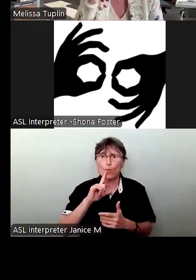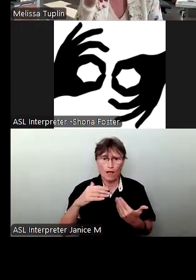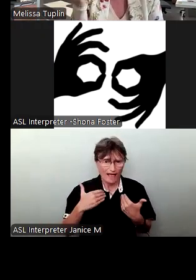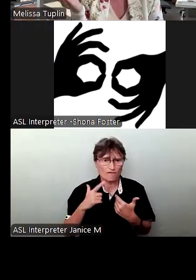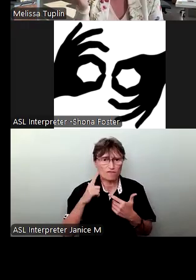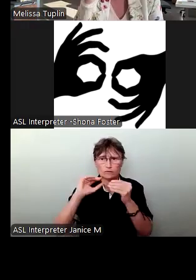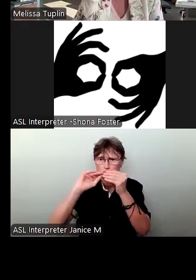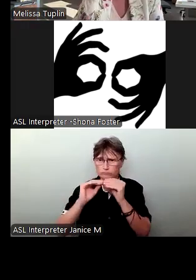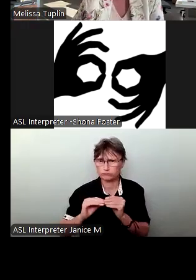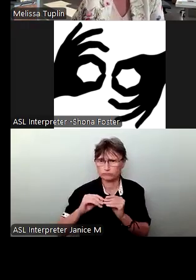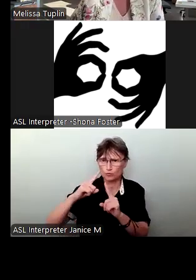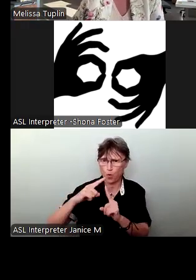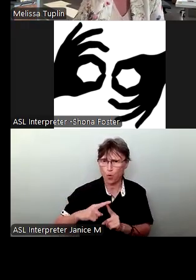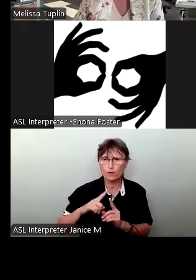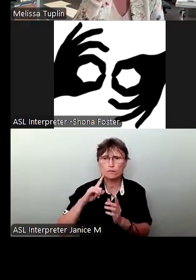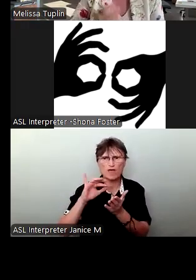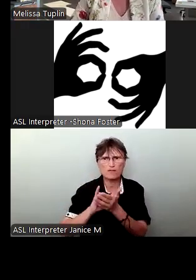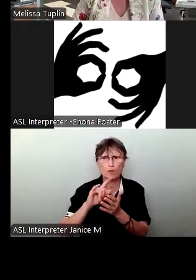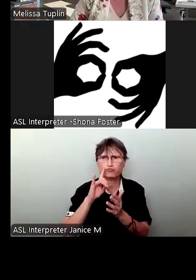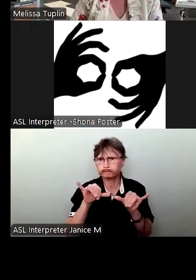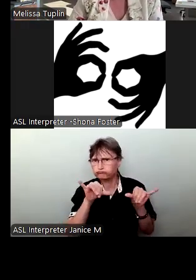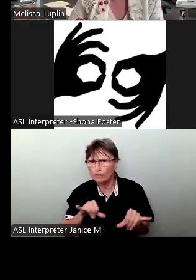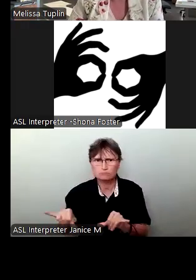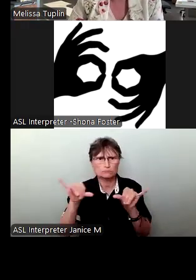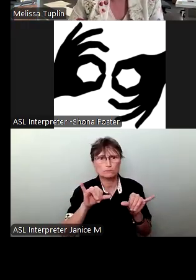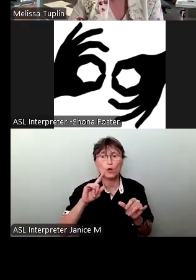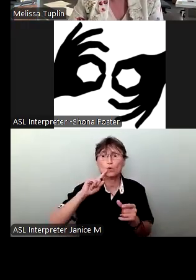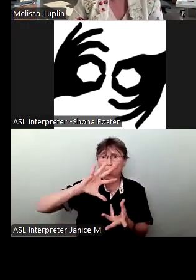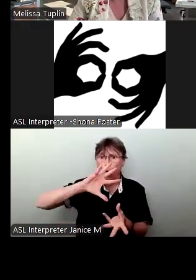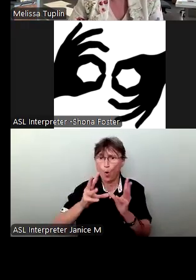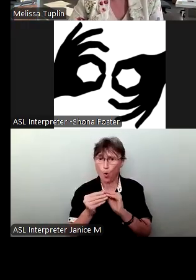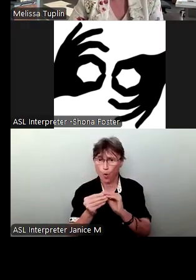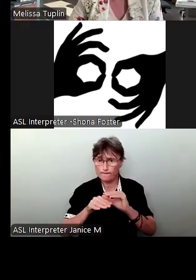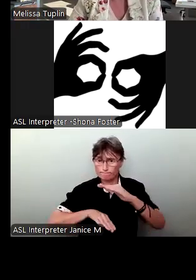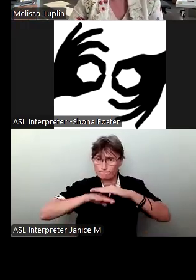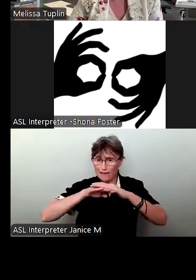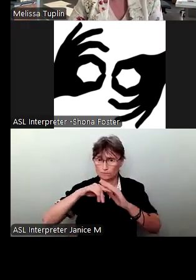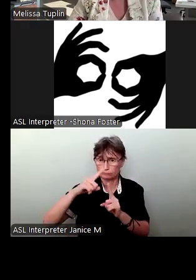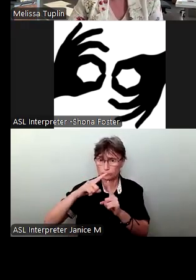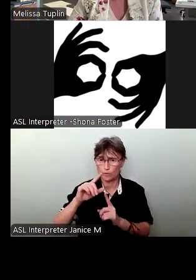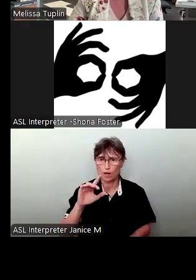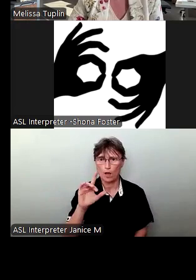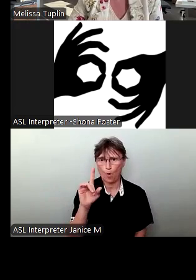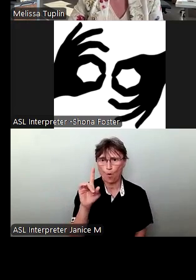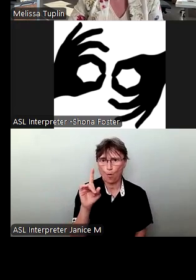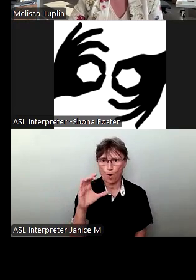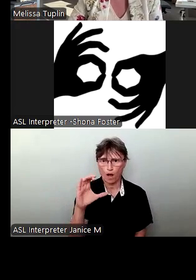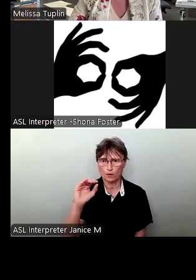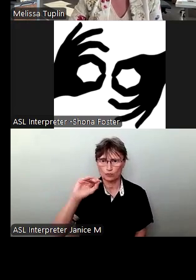which will be consistent, to come up with a total maximum score of 100 per cent. And the reason we